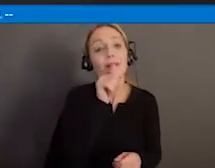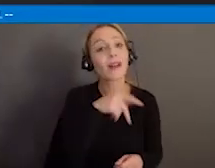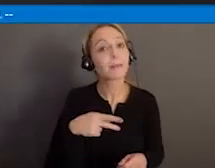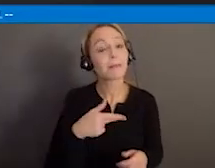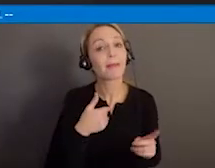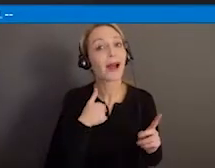FEE.